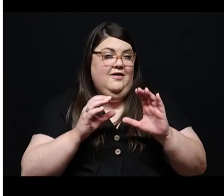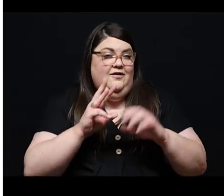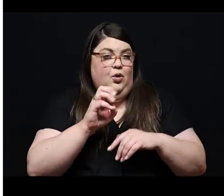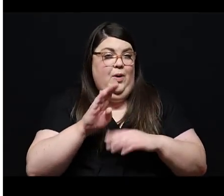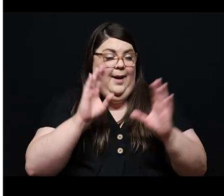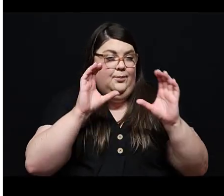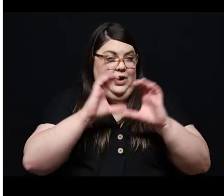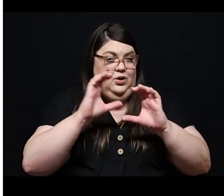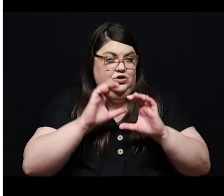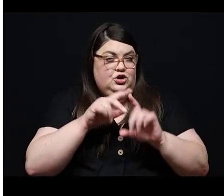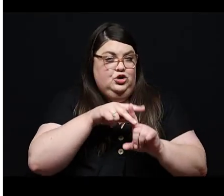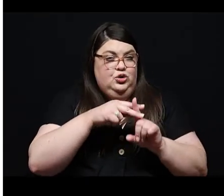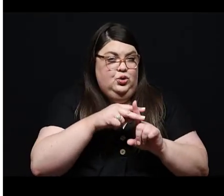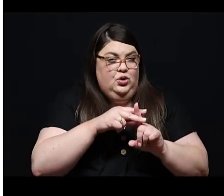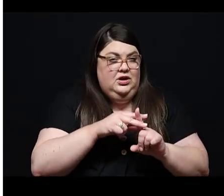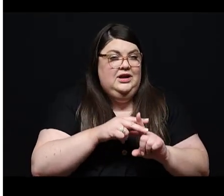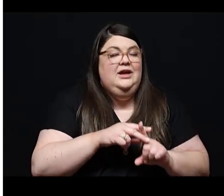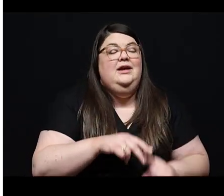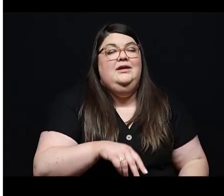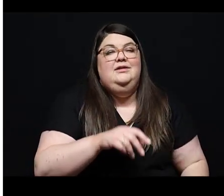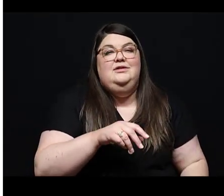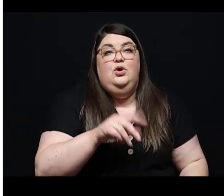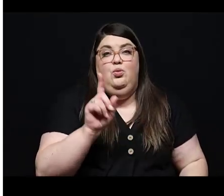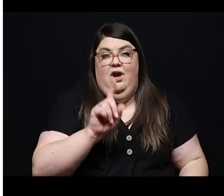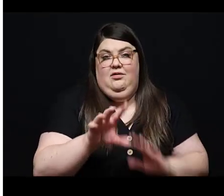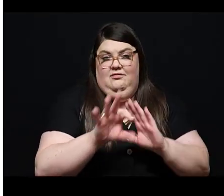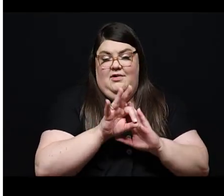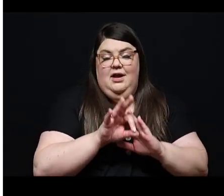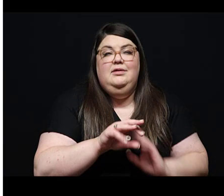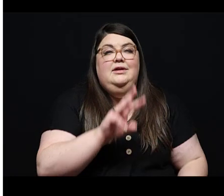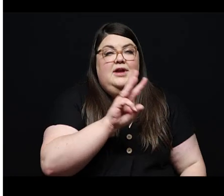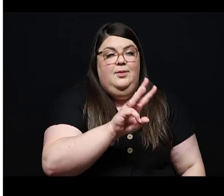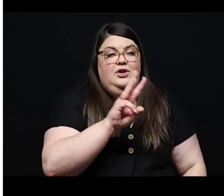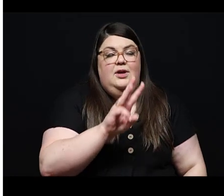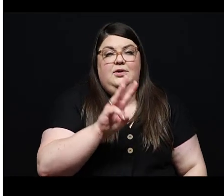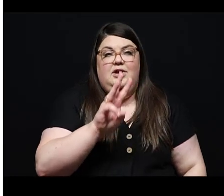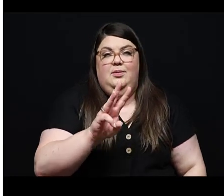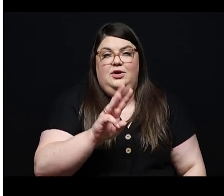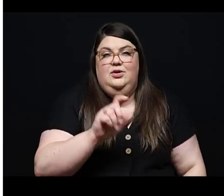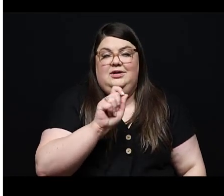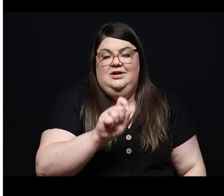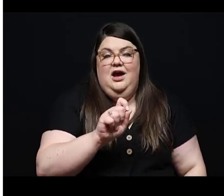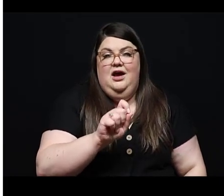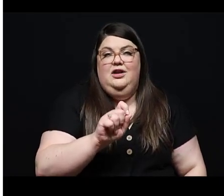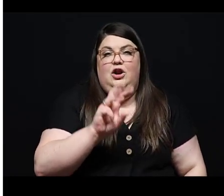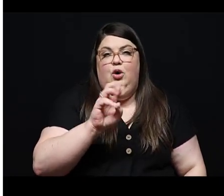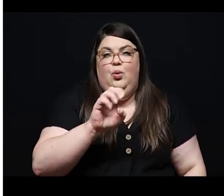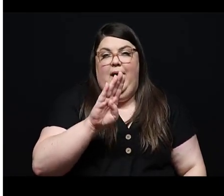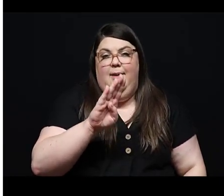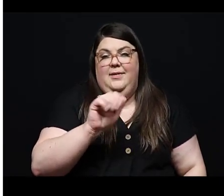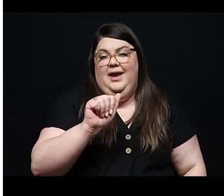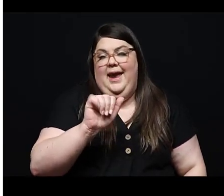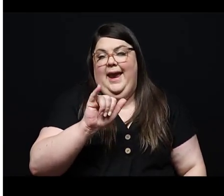the WebAIM Contrast Checker located at www.webaim.org/resources/contrastchecker.